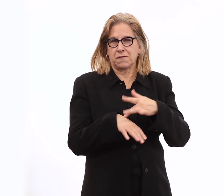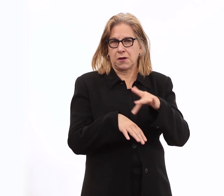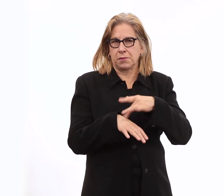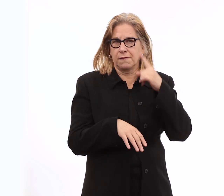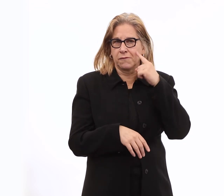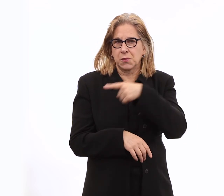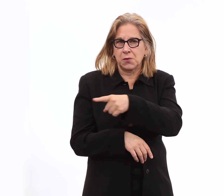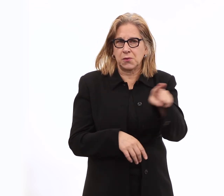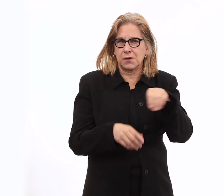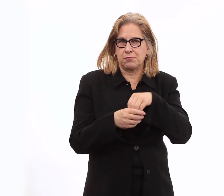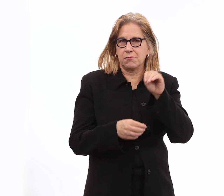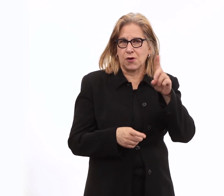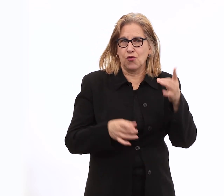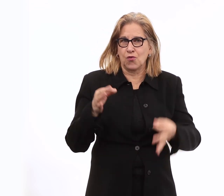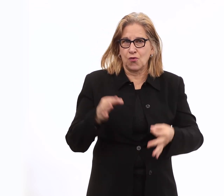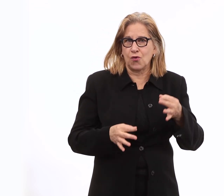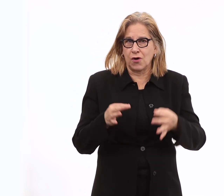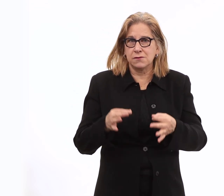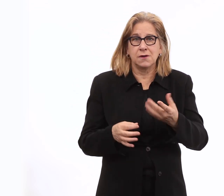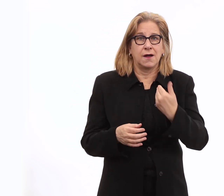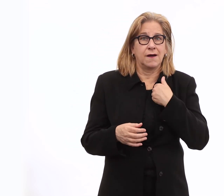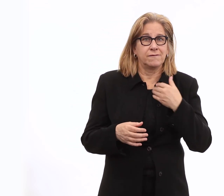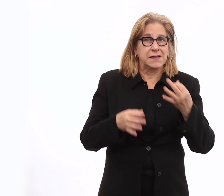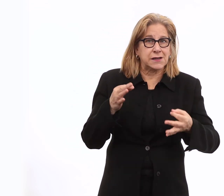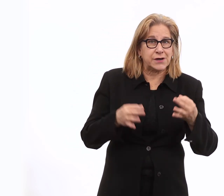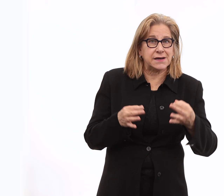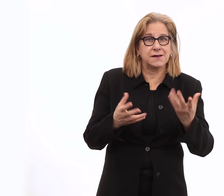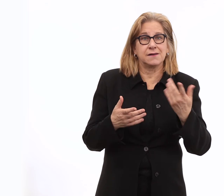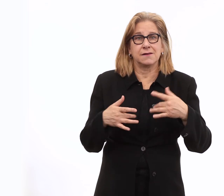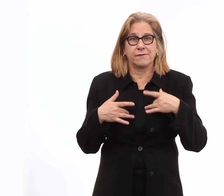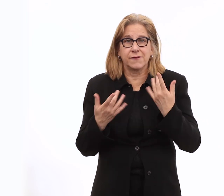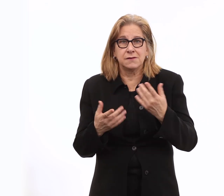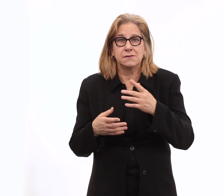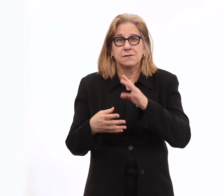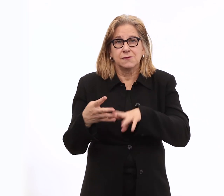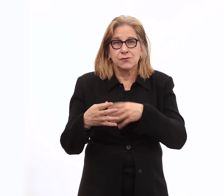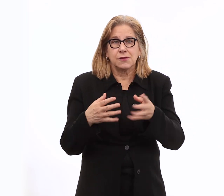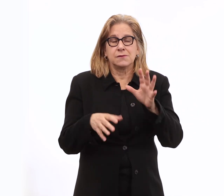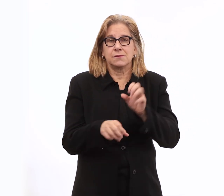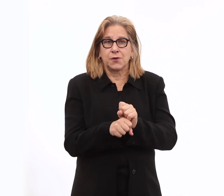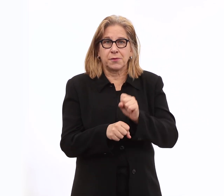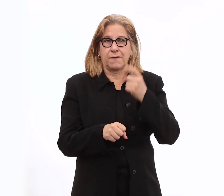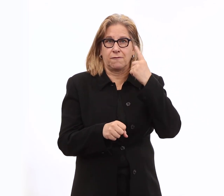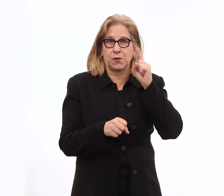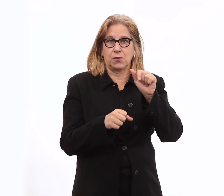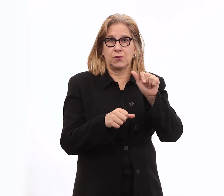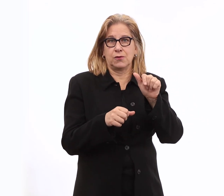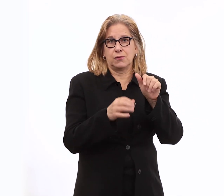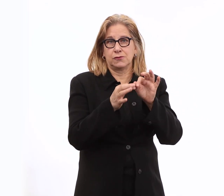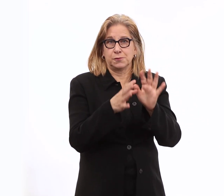are available at all Maryland Courts. For a court hearing or event, request an American Sign Language Interpreter